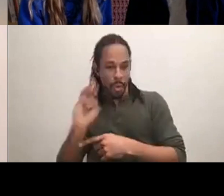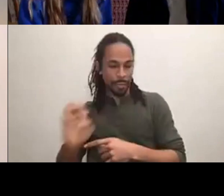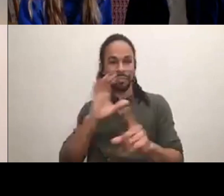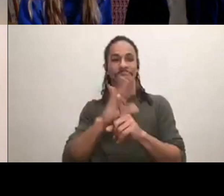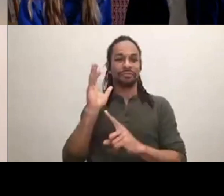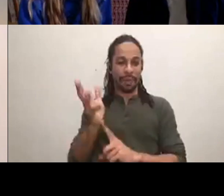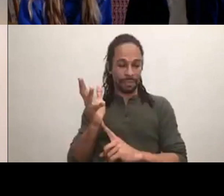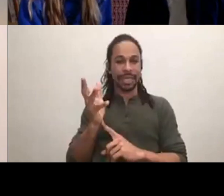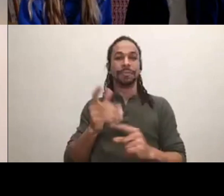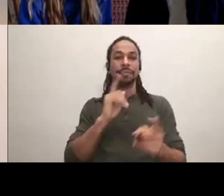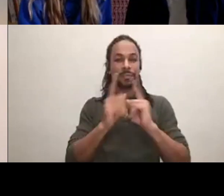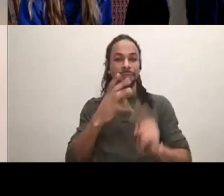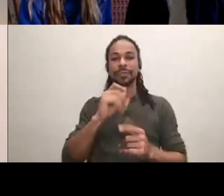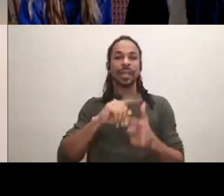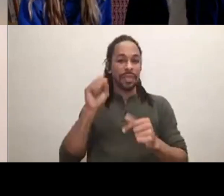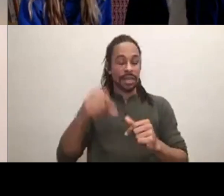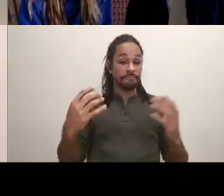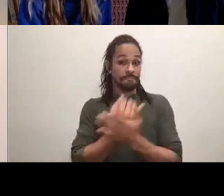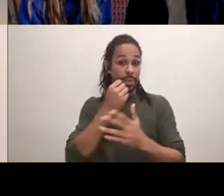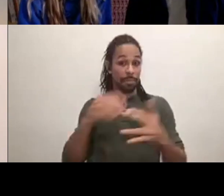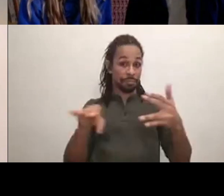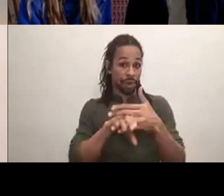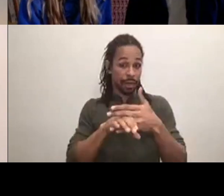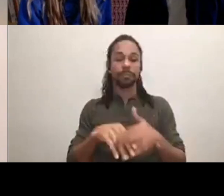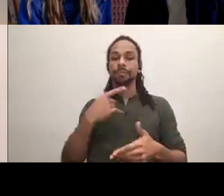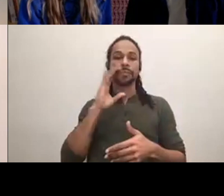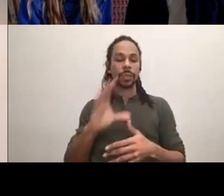knife sitting to its lower right. In the upper left-hand corner, there's a small stock of